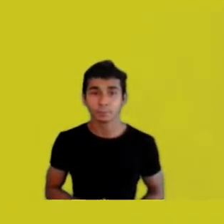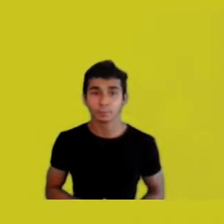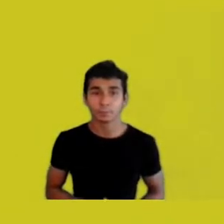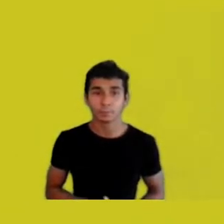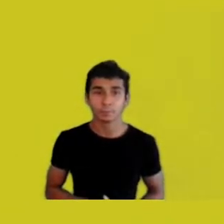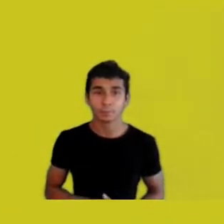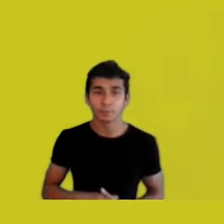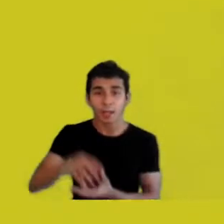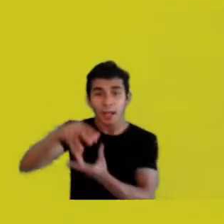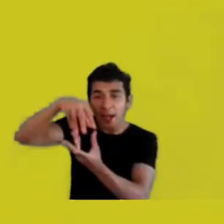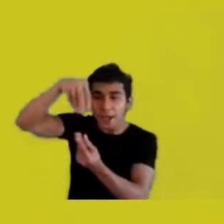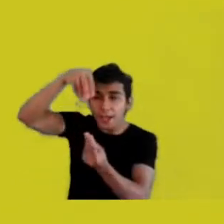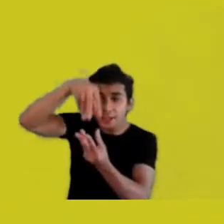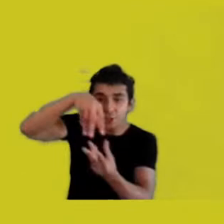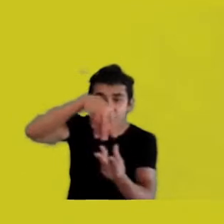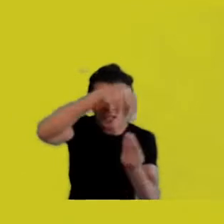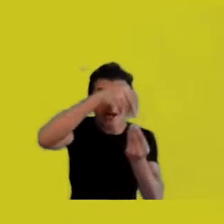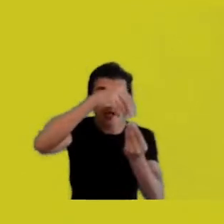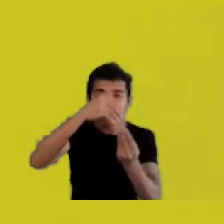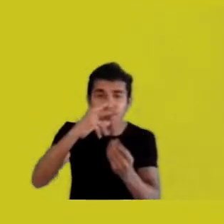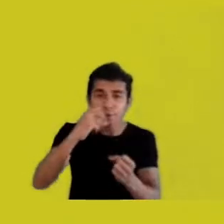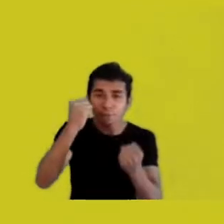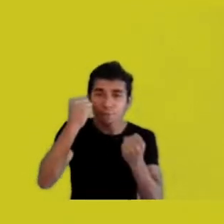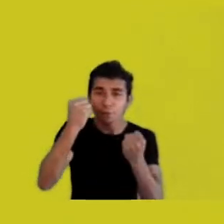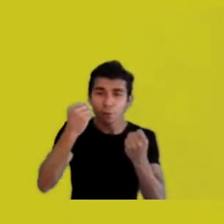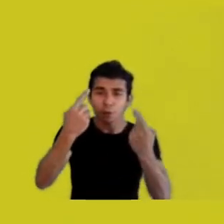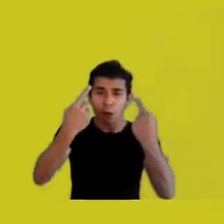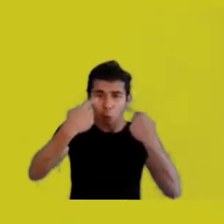these forces, these bodies, these poetics, a fractality,